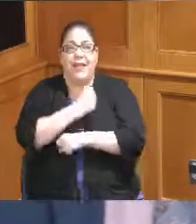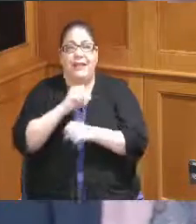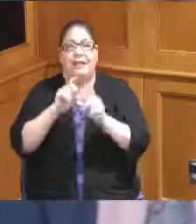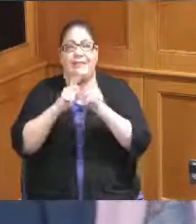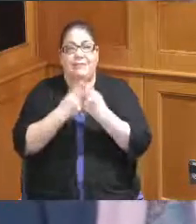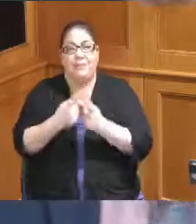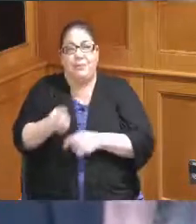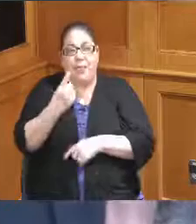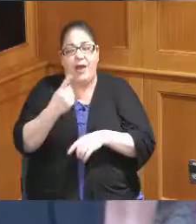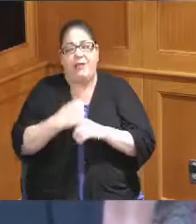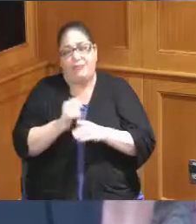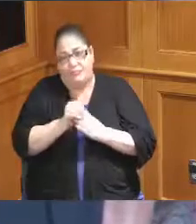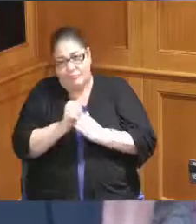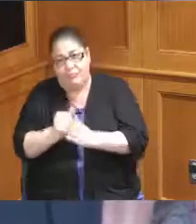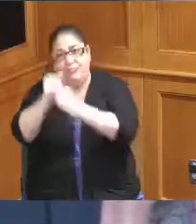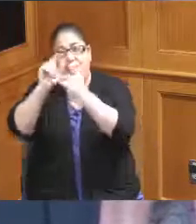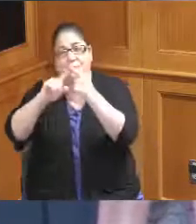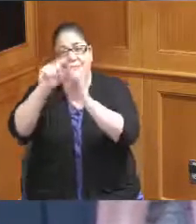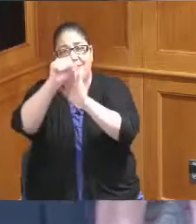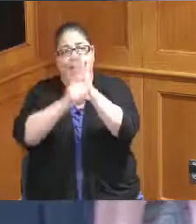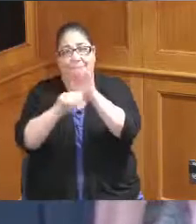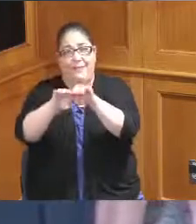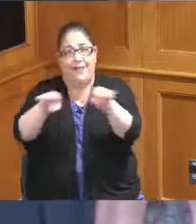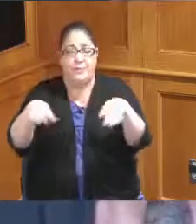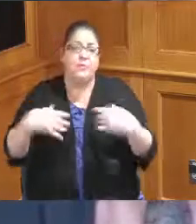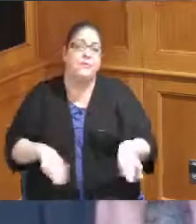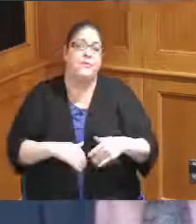the way the state so thank you for what you do thank you we're glad to be part of your